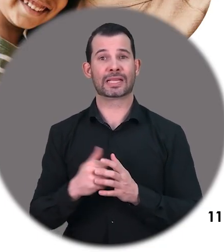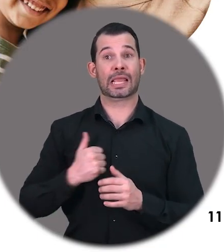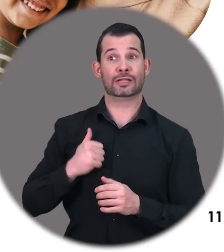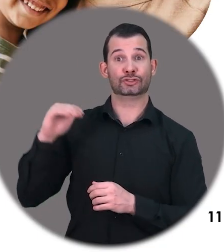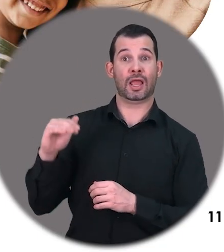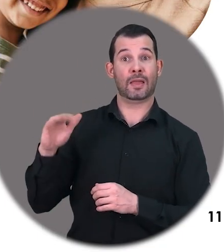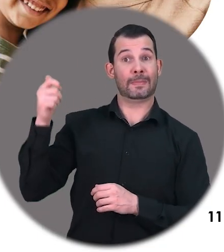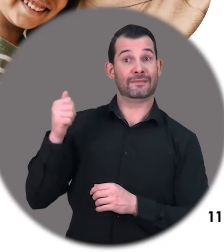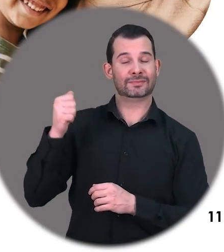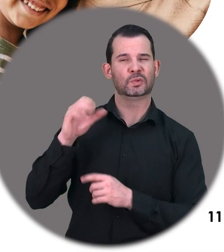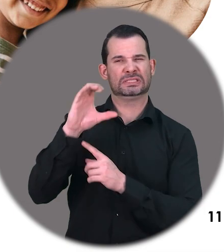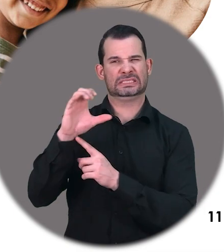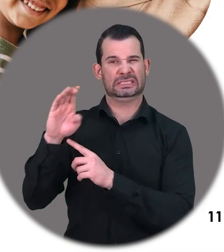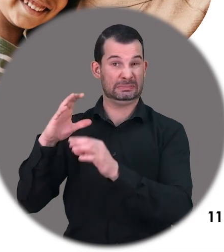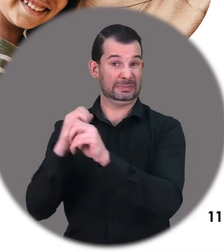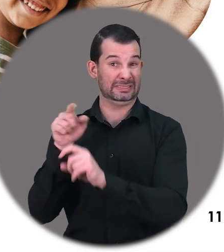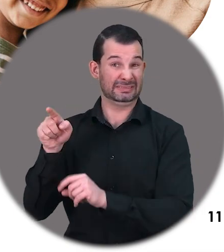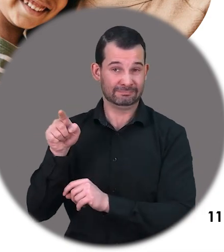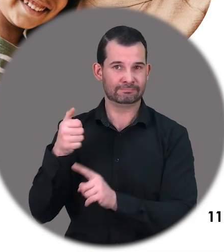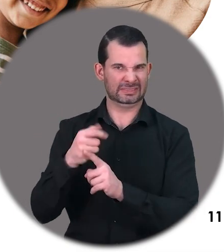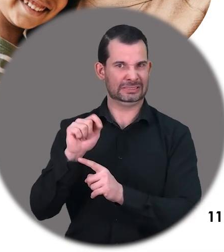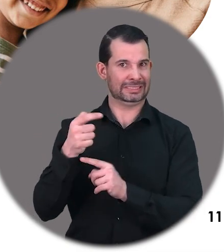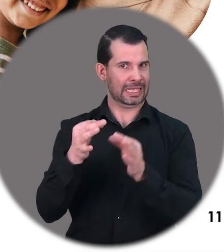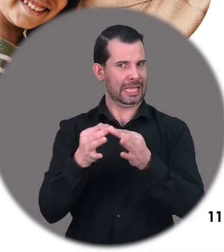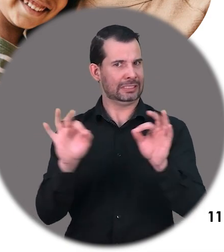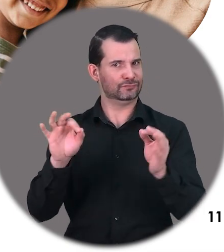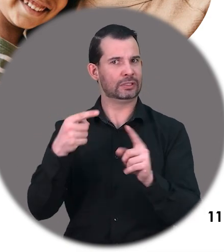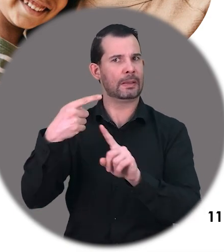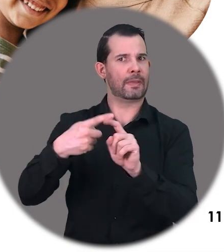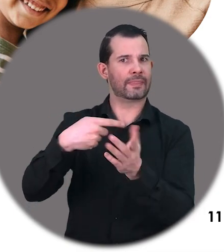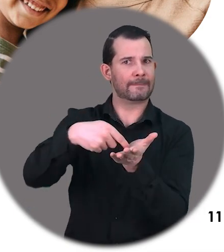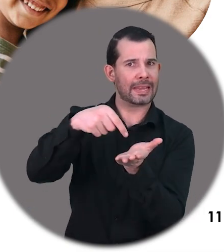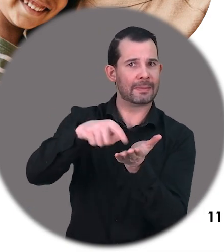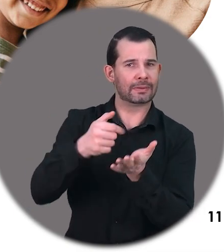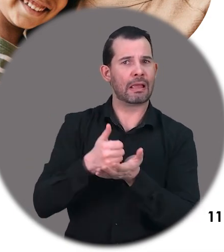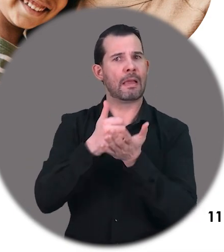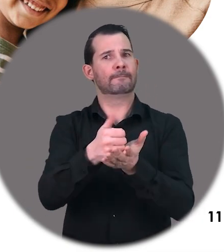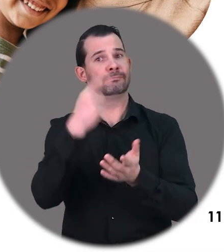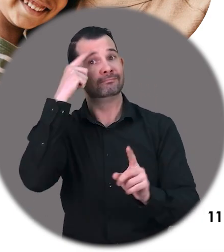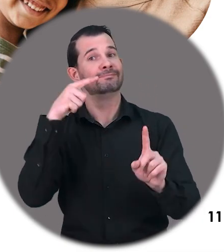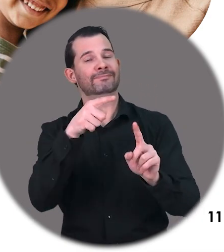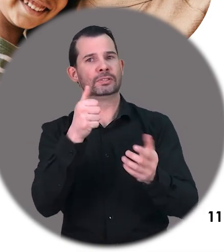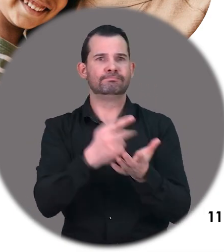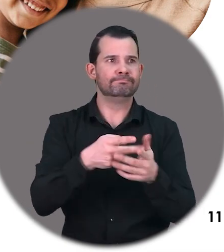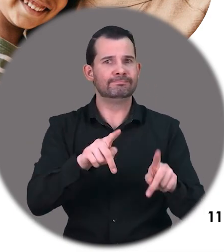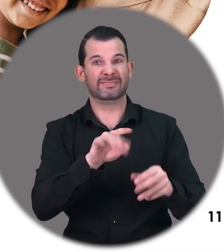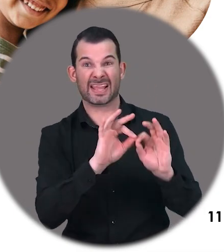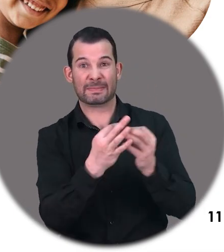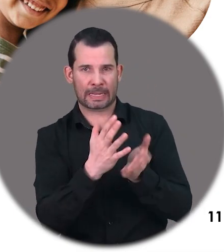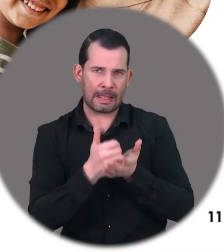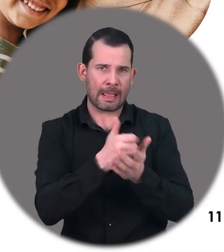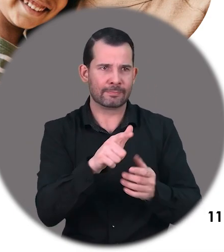The Canada child benefit, or CCB, is a tax-free monthly payment made to eligible families